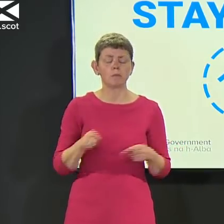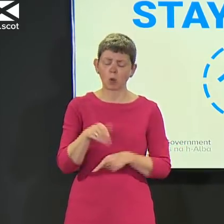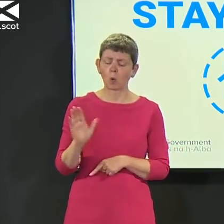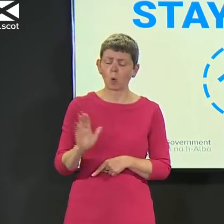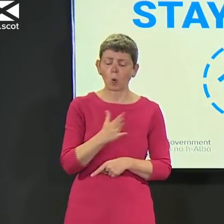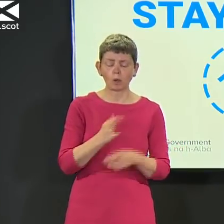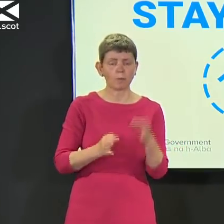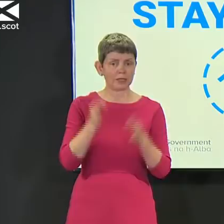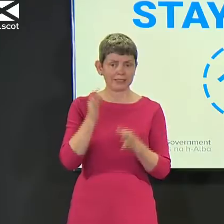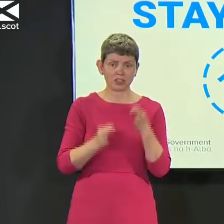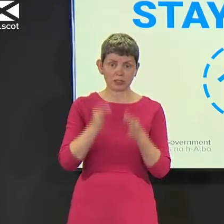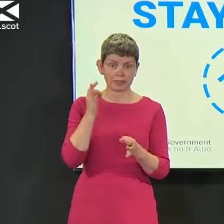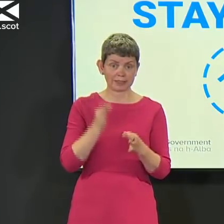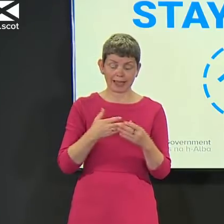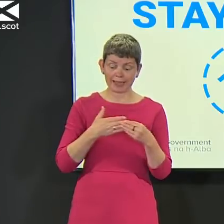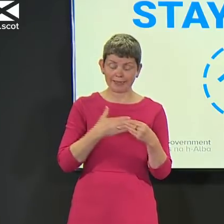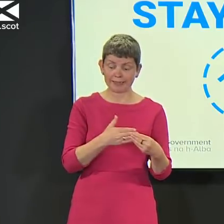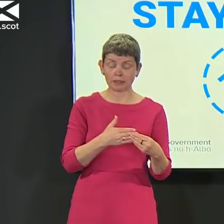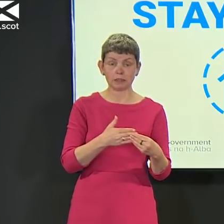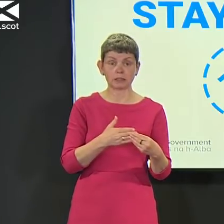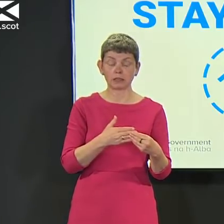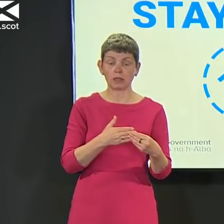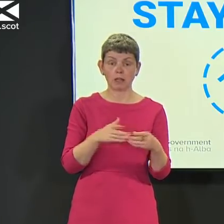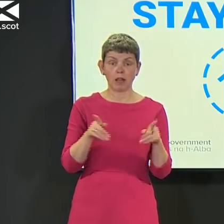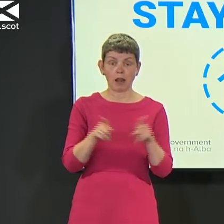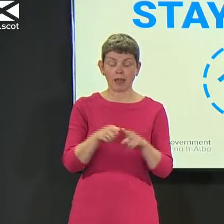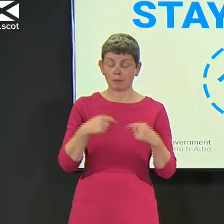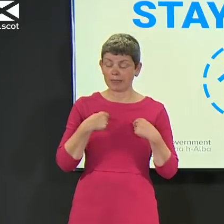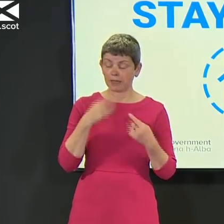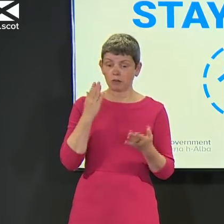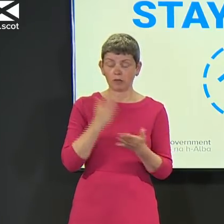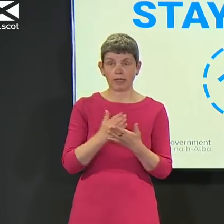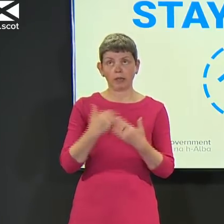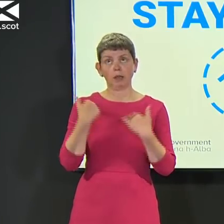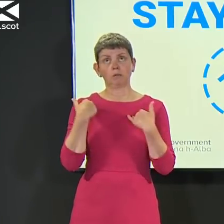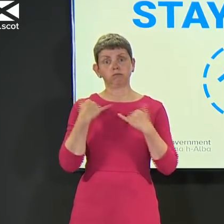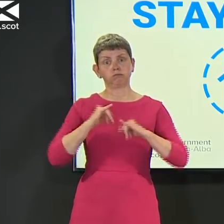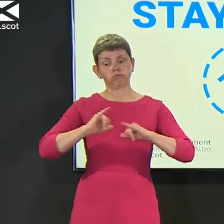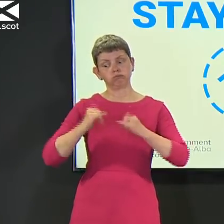believe me when i say i carry the weight of this every single day and always will in terms of the